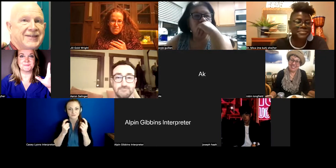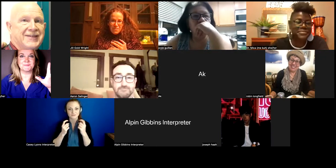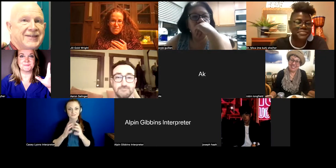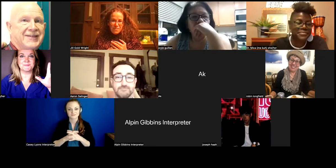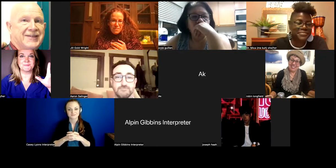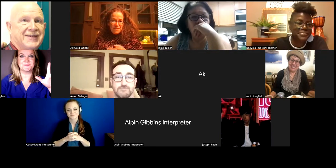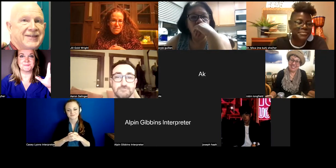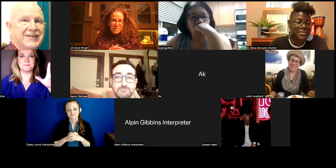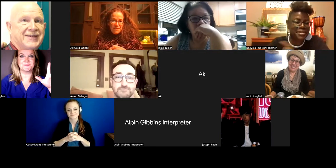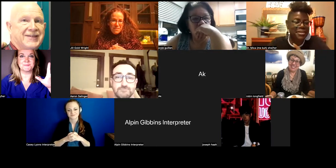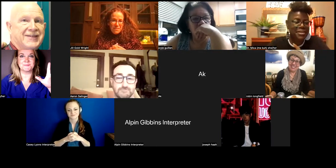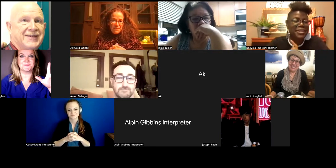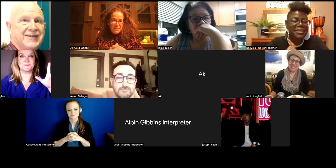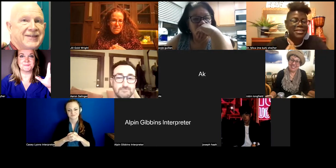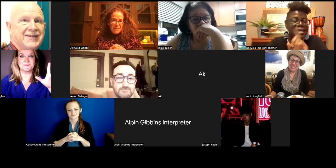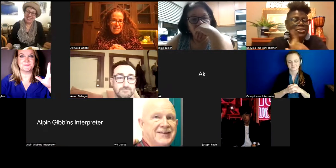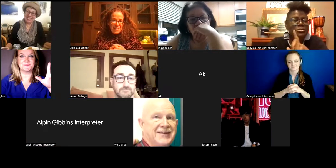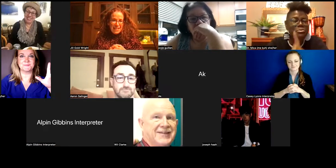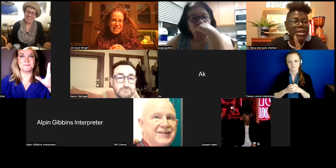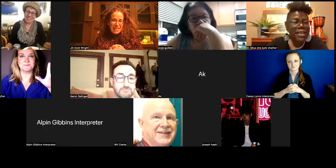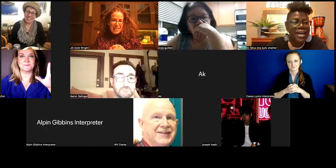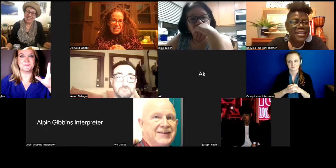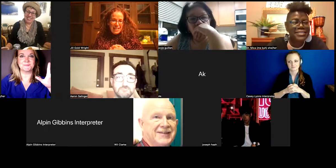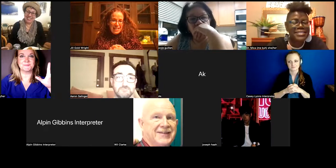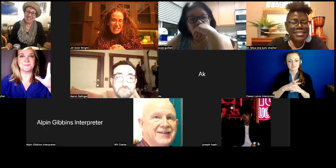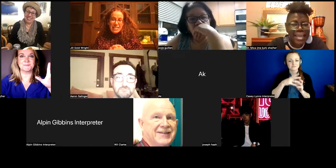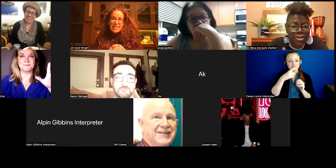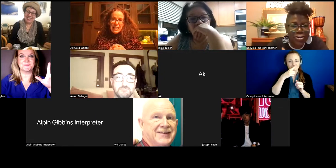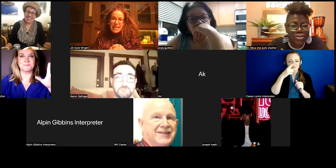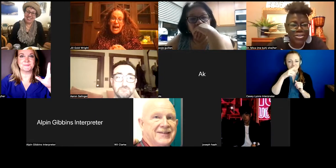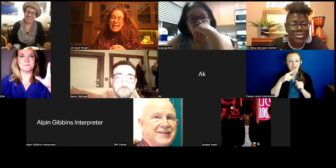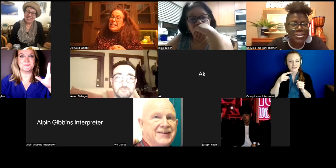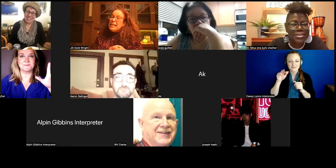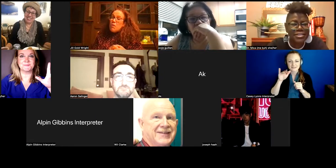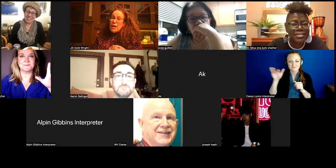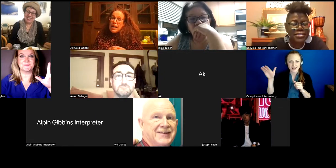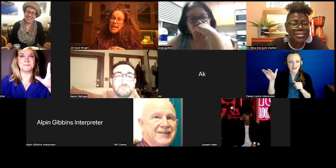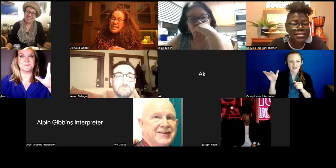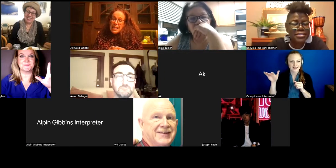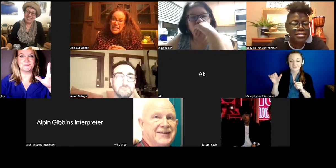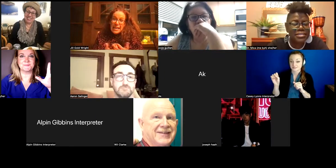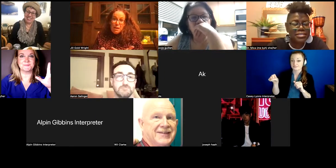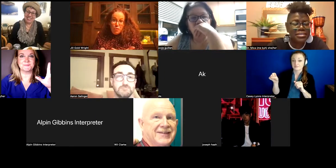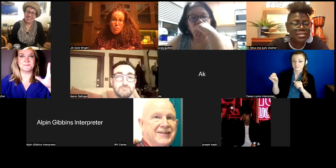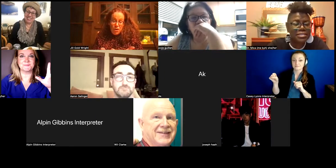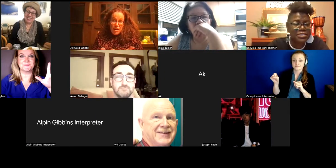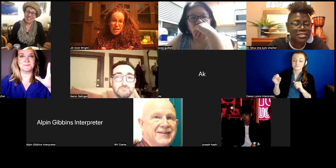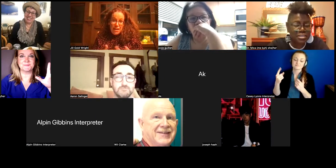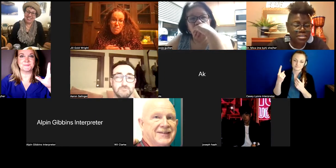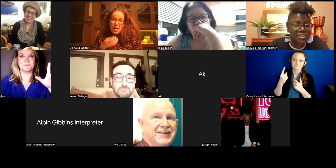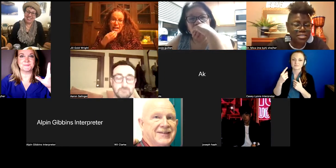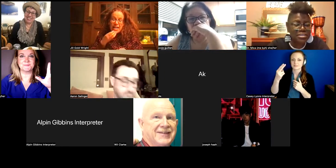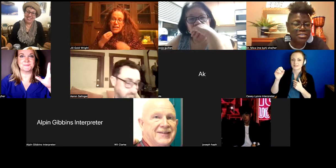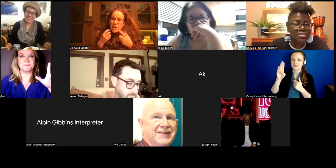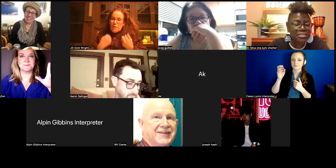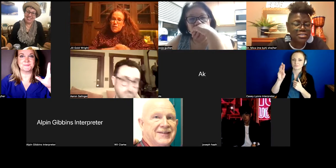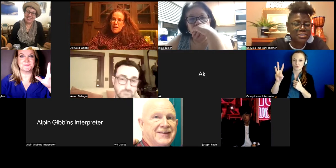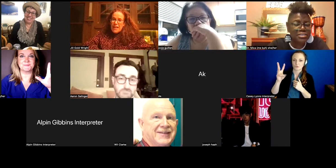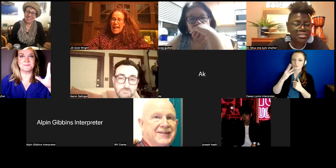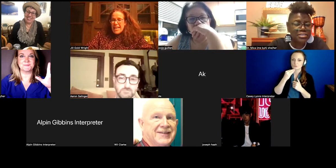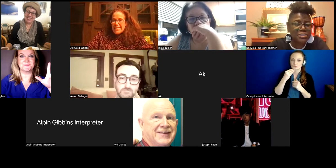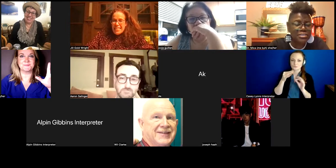20:01:23 Can you spell that fader yeah well it's it's a Hebrew word, but in English we